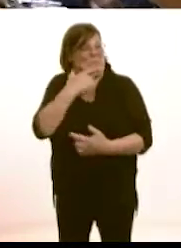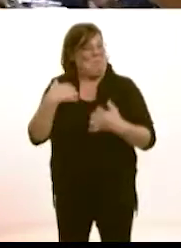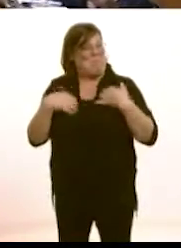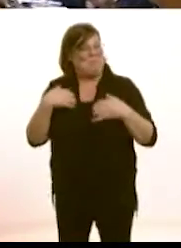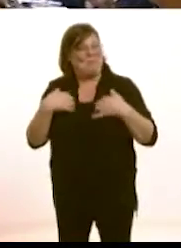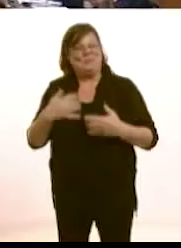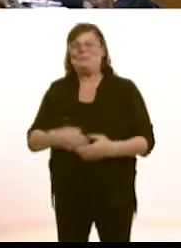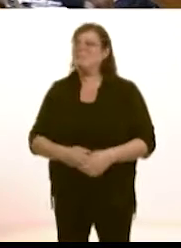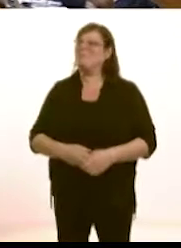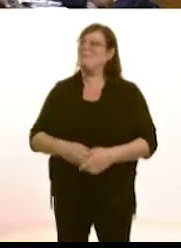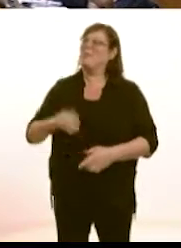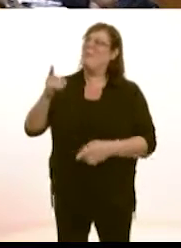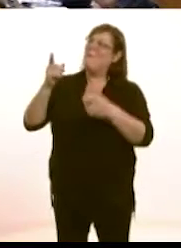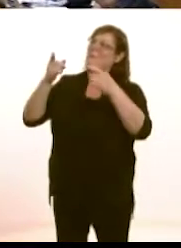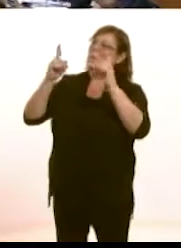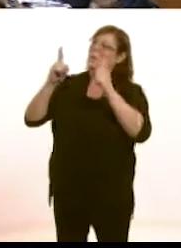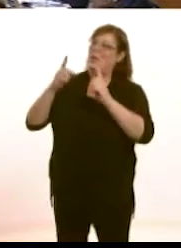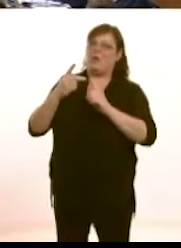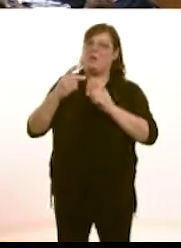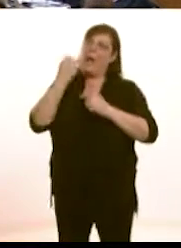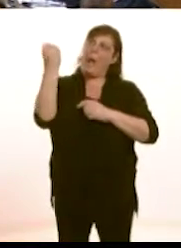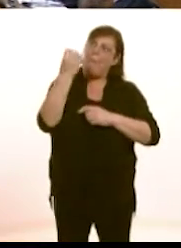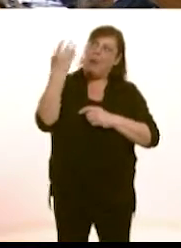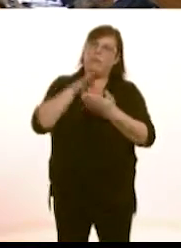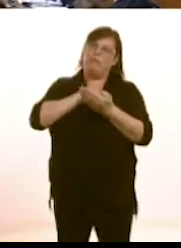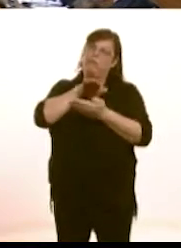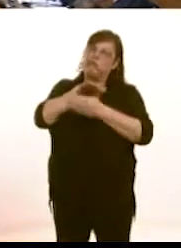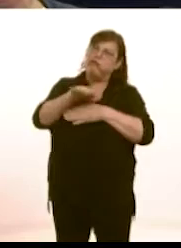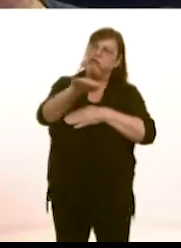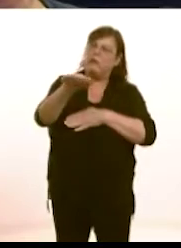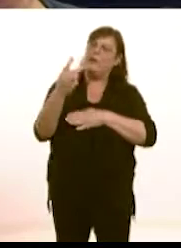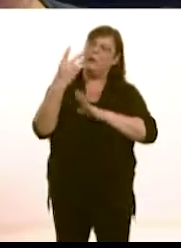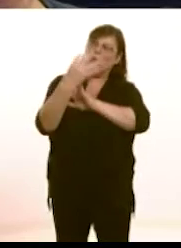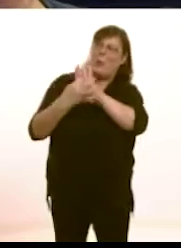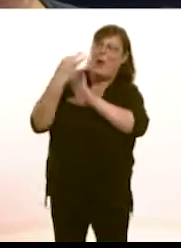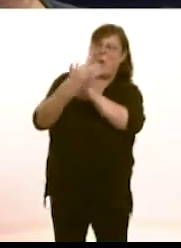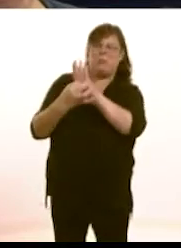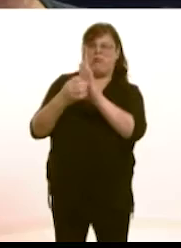First Minister, two hours by ambulance, Iím sure you would agree with me, would be way too long.